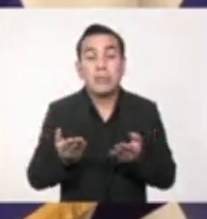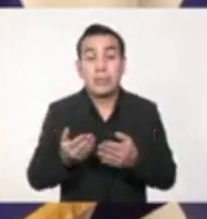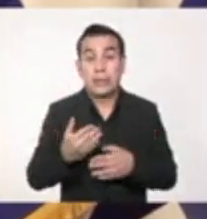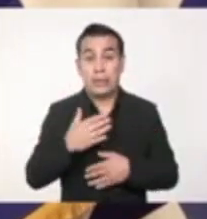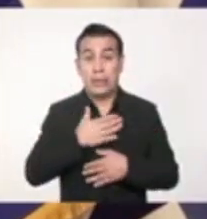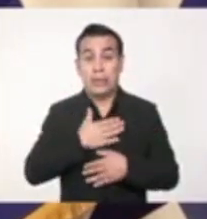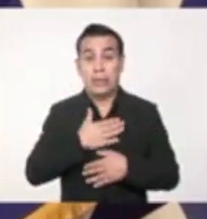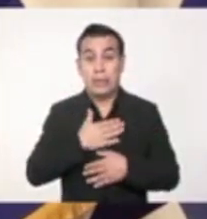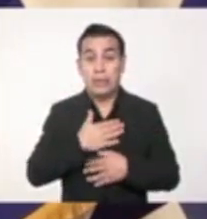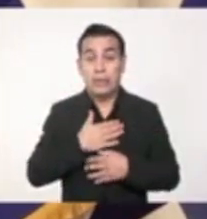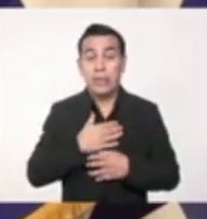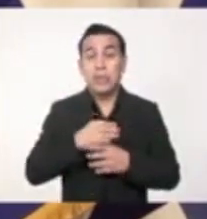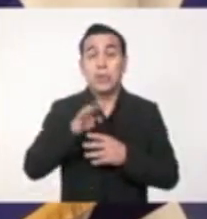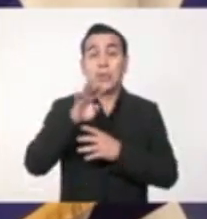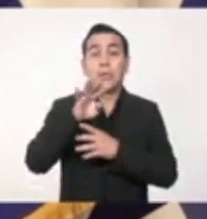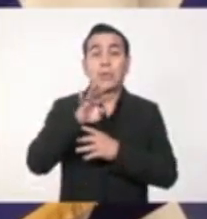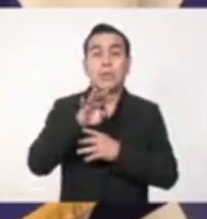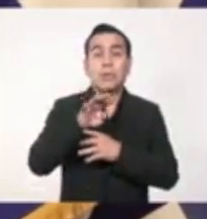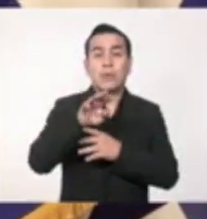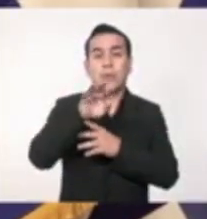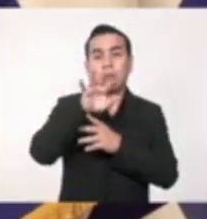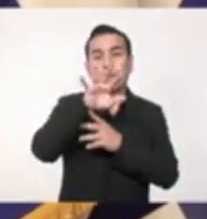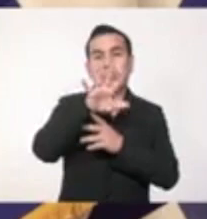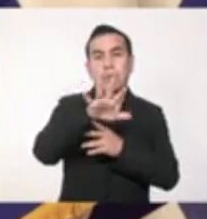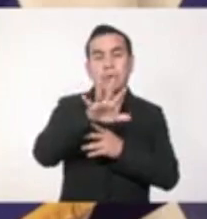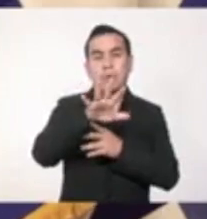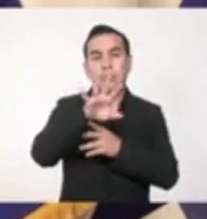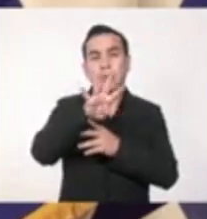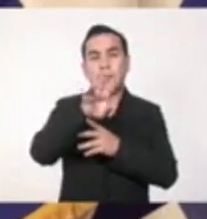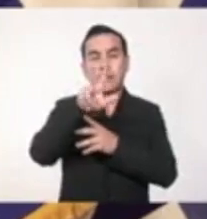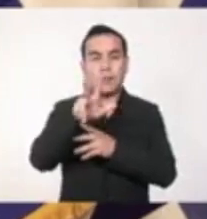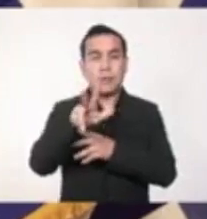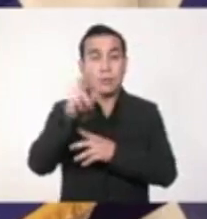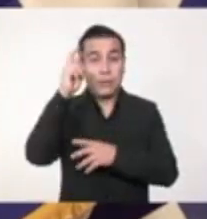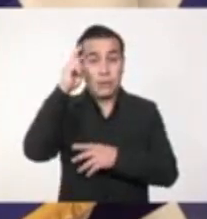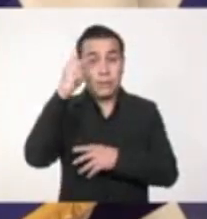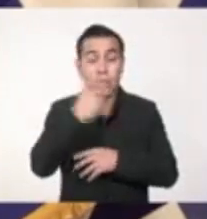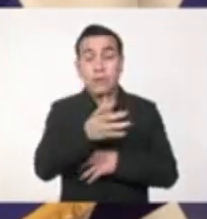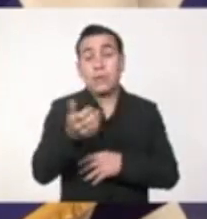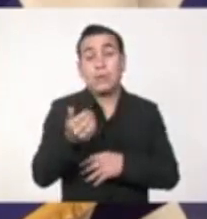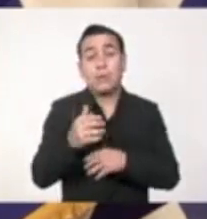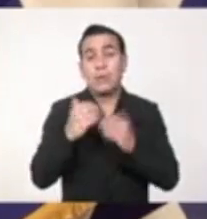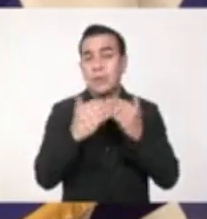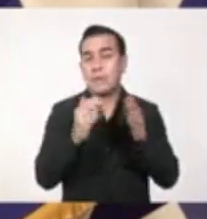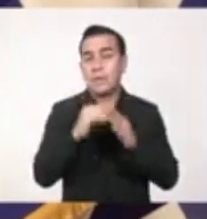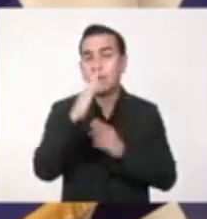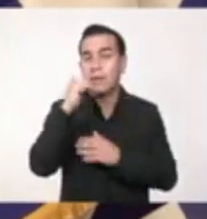simple, that is, half plus one of the votes, or the majority absoluta, como se llama en otros países, es